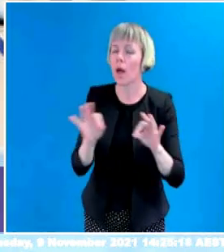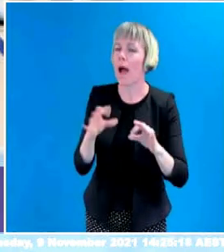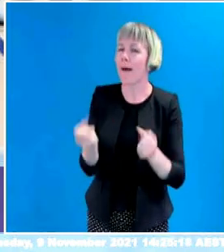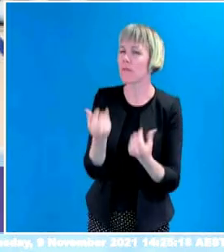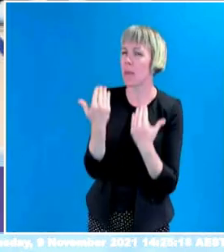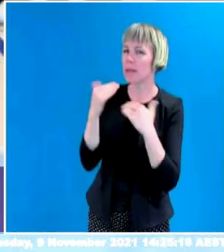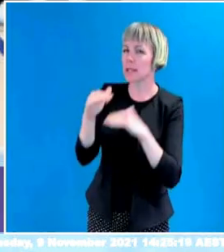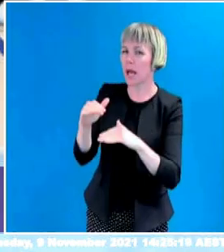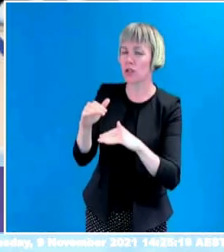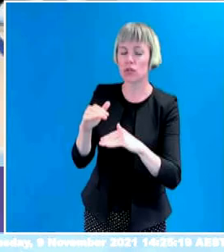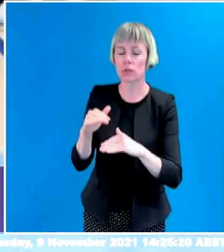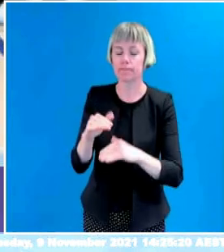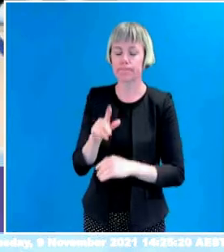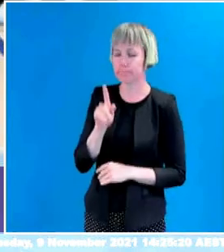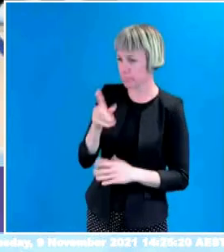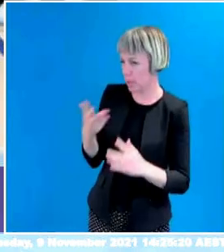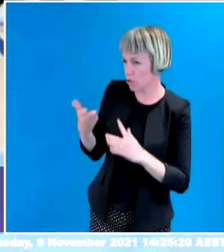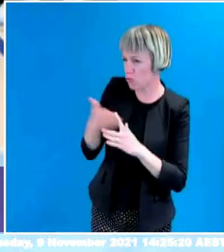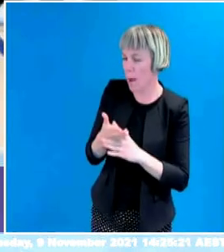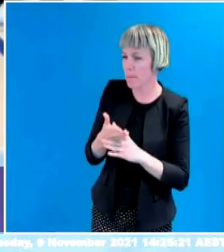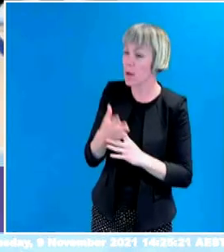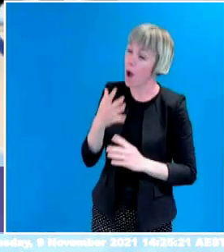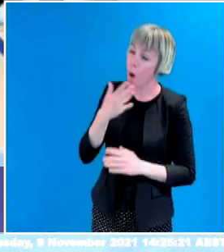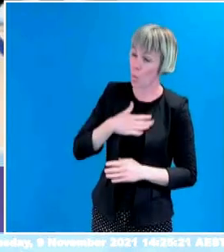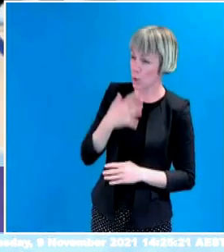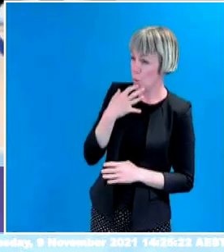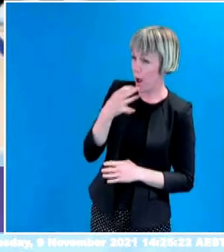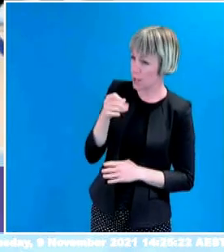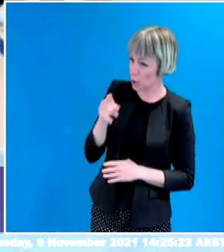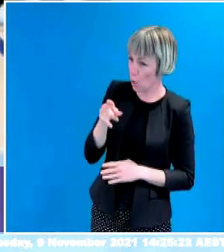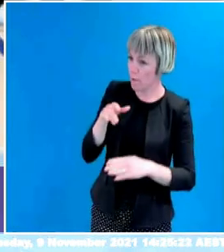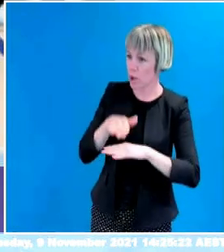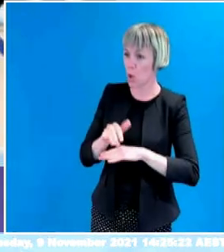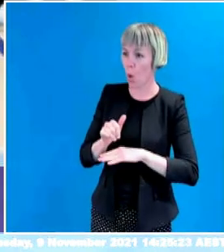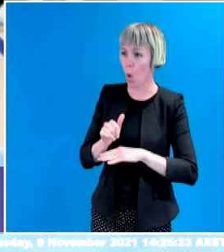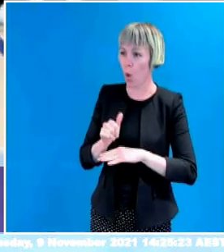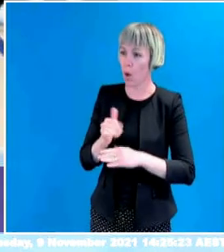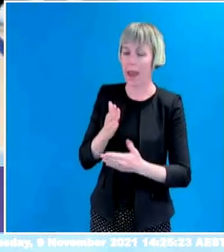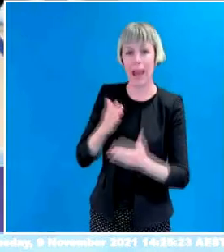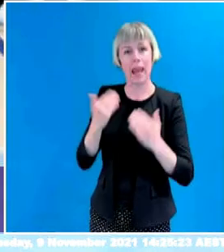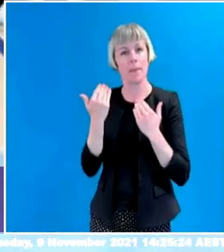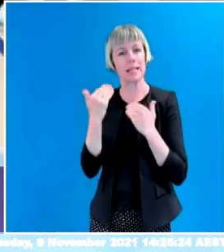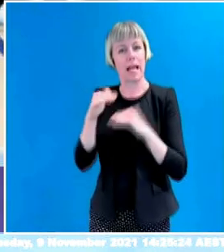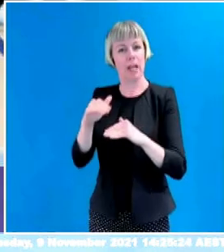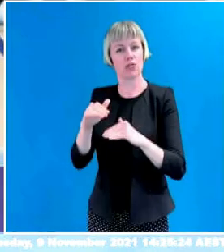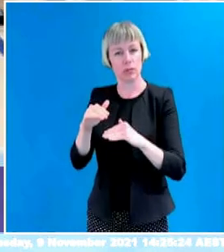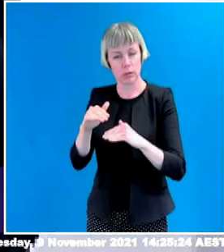I do want to ask you about legitimate limitations and the way in which the